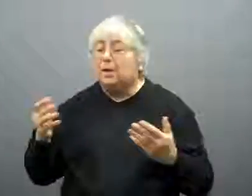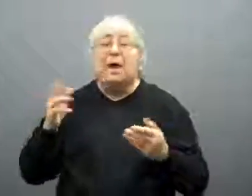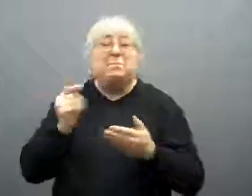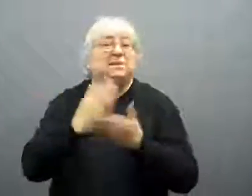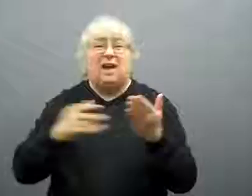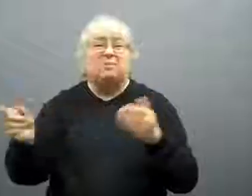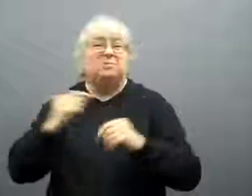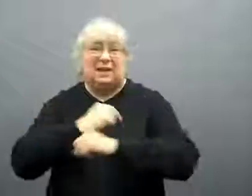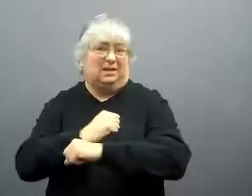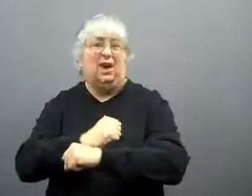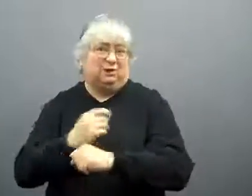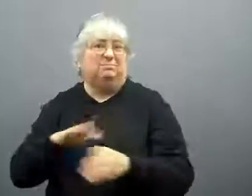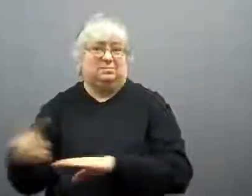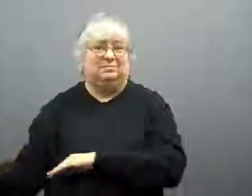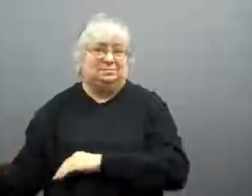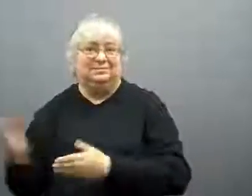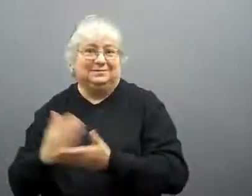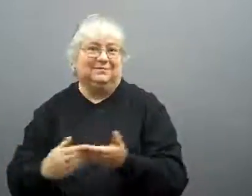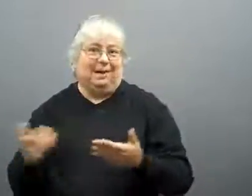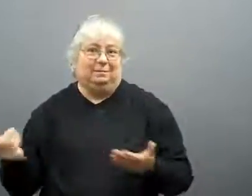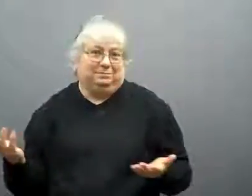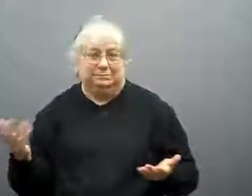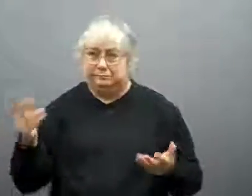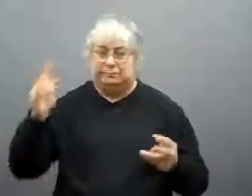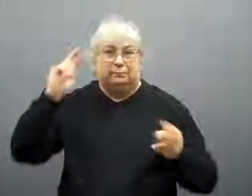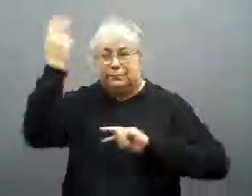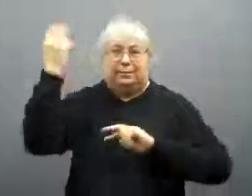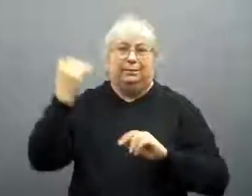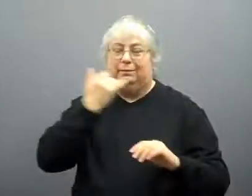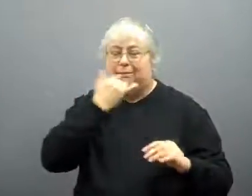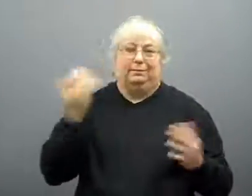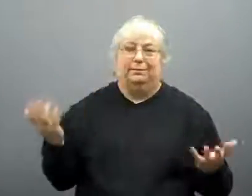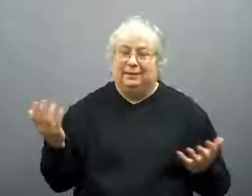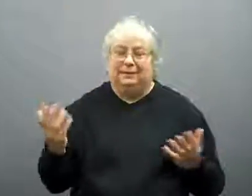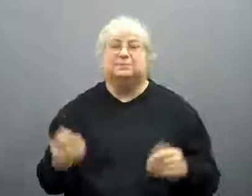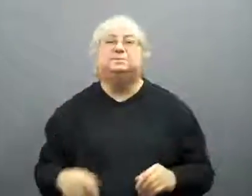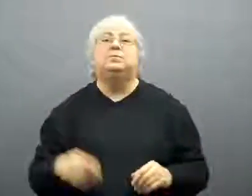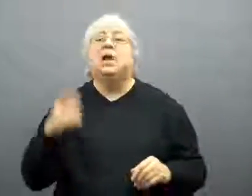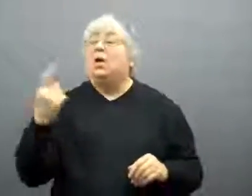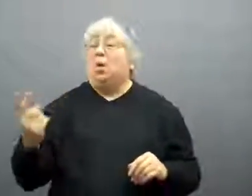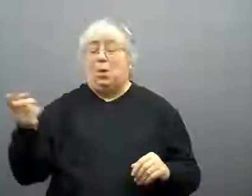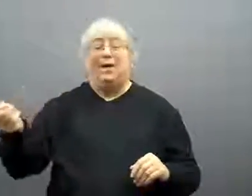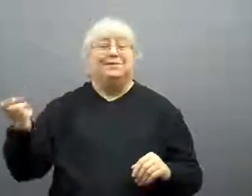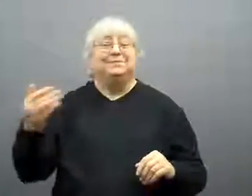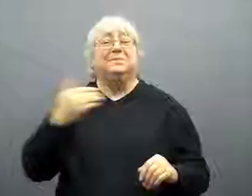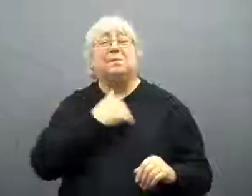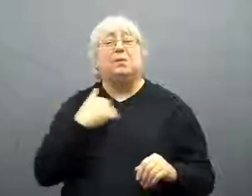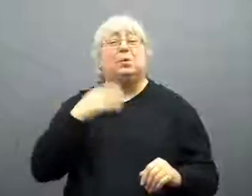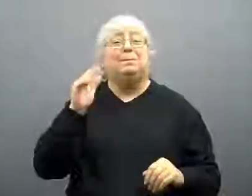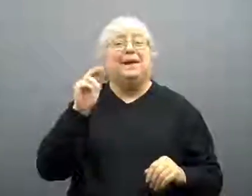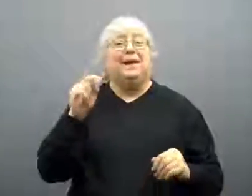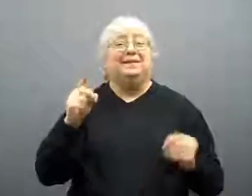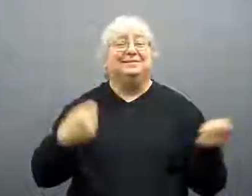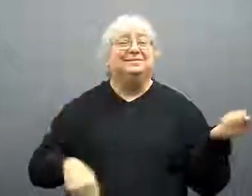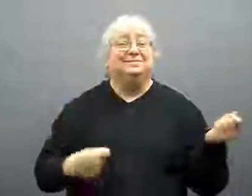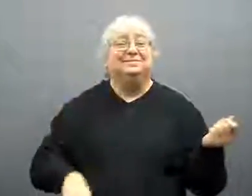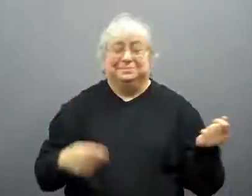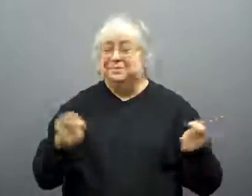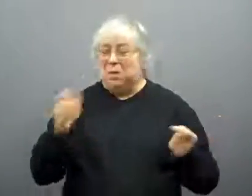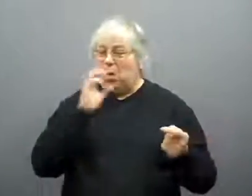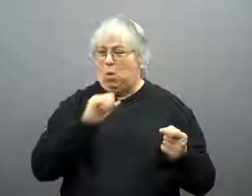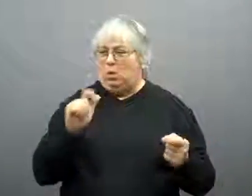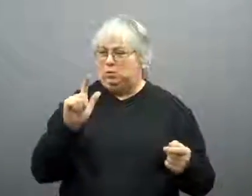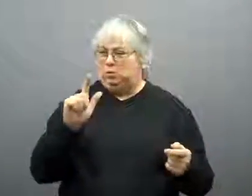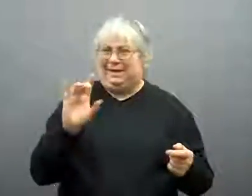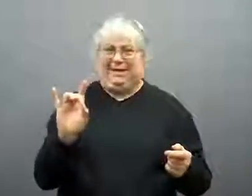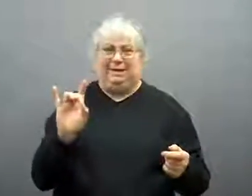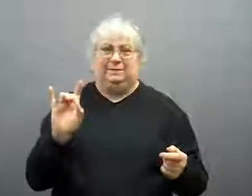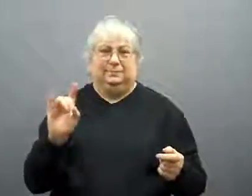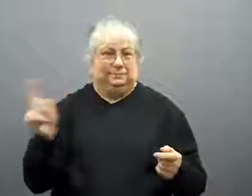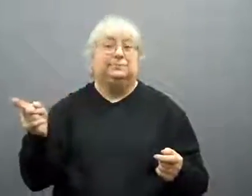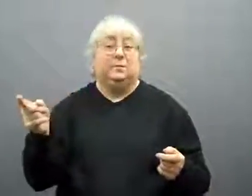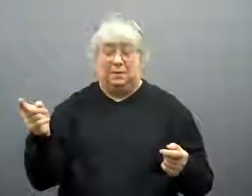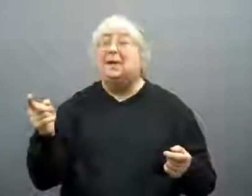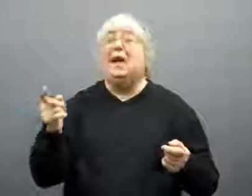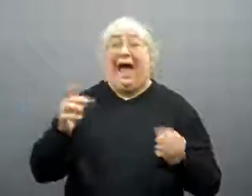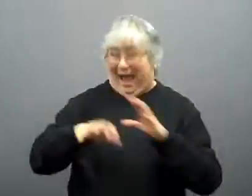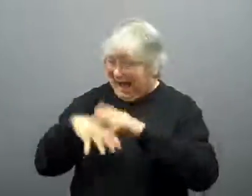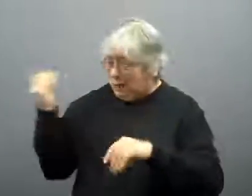Some guards died in the confusion.